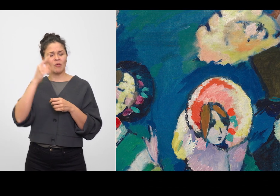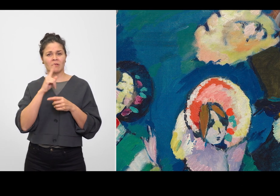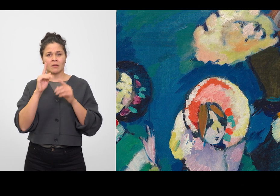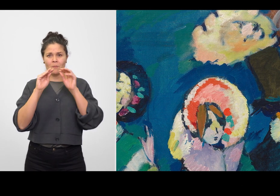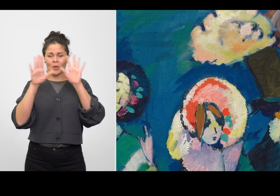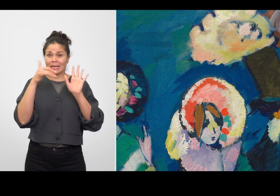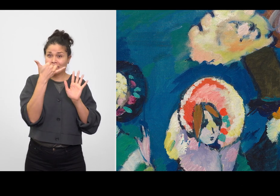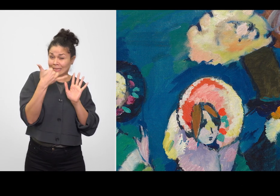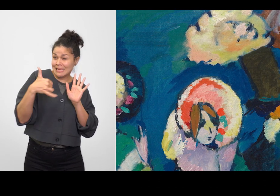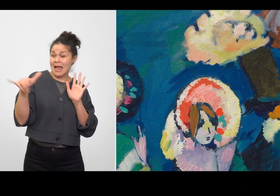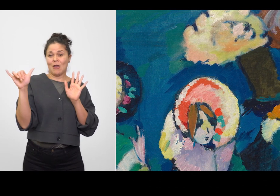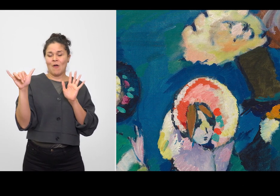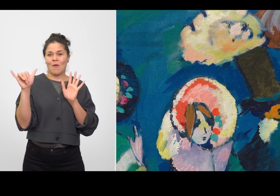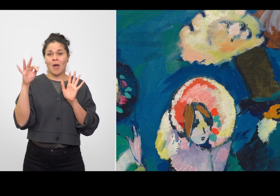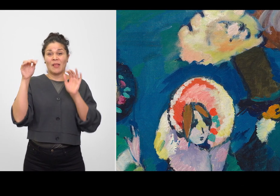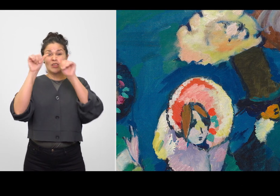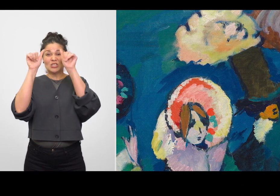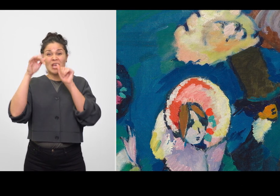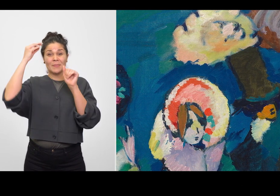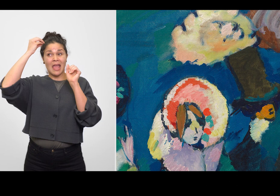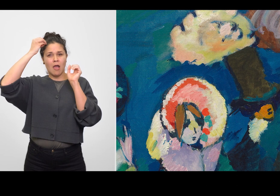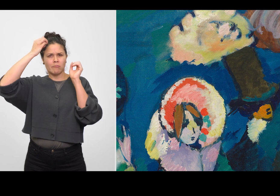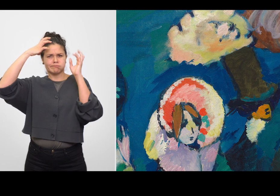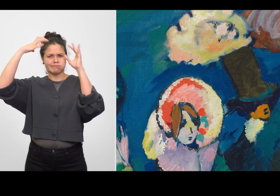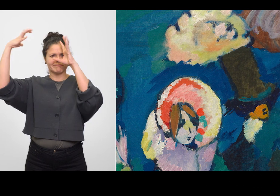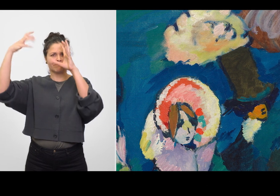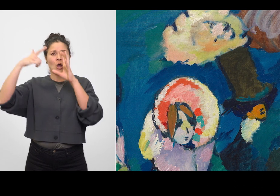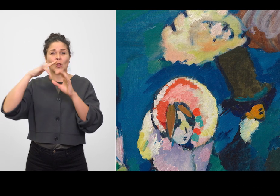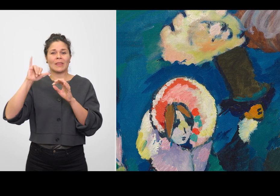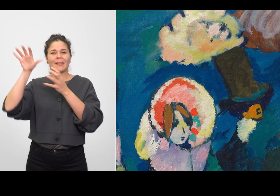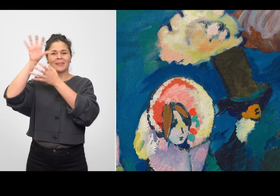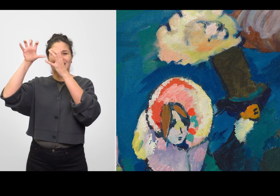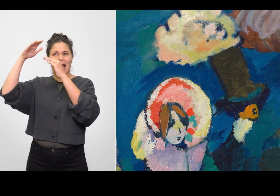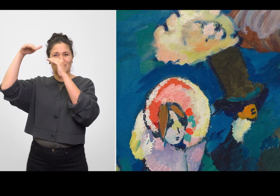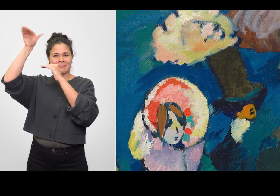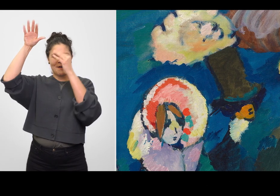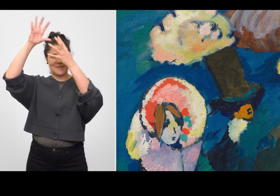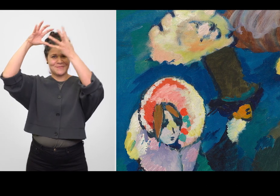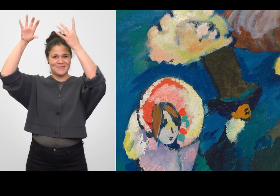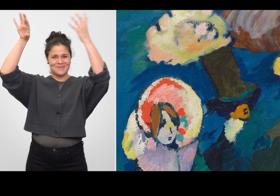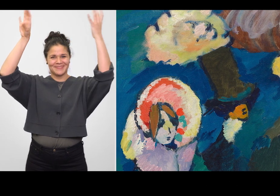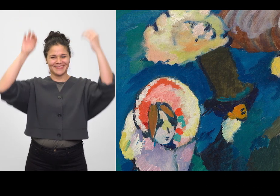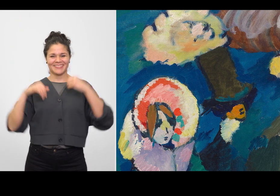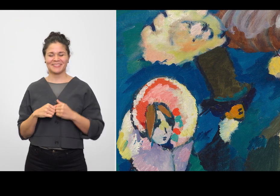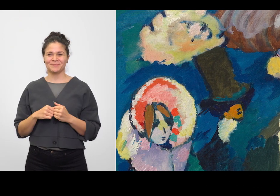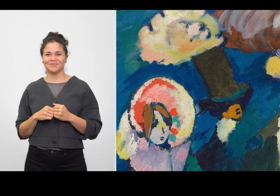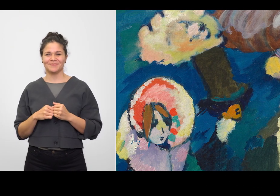bright yellow, and the poufy shape of hair mimics the white cloud just above.